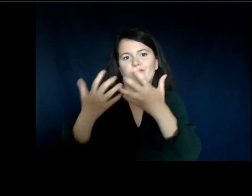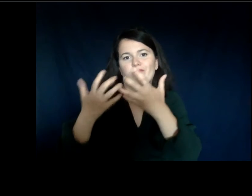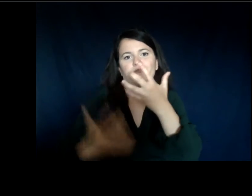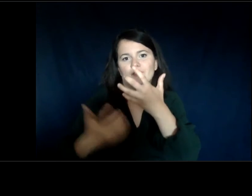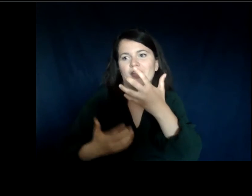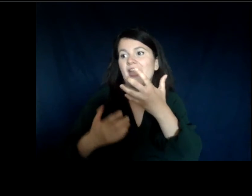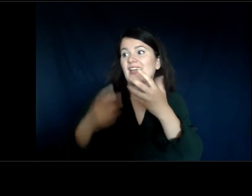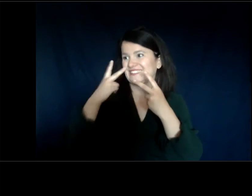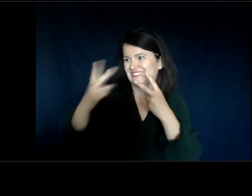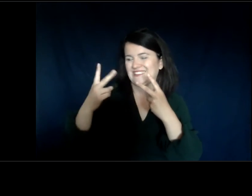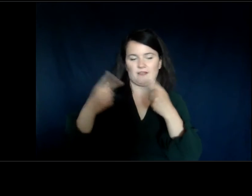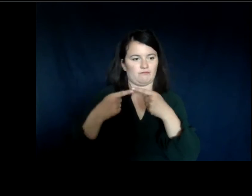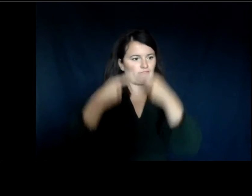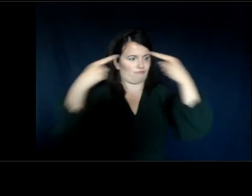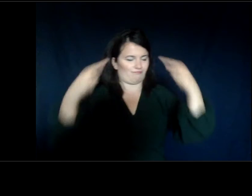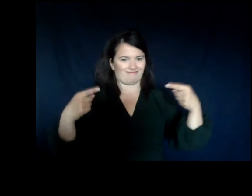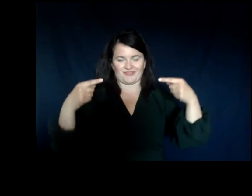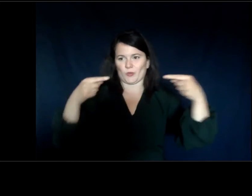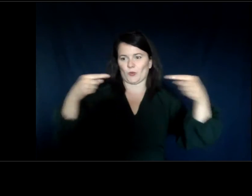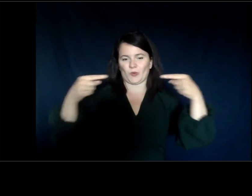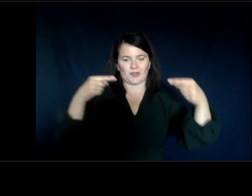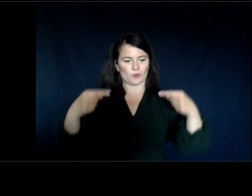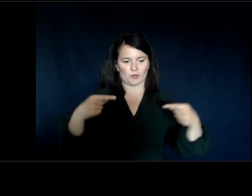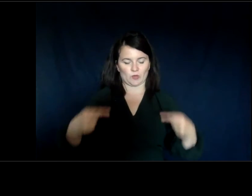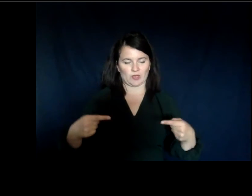between the implementation, real implementation